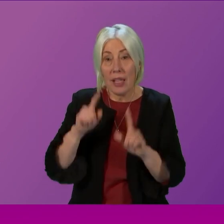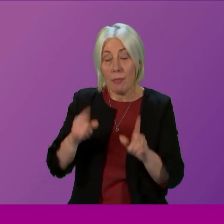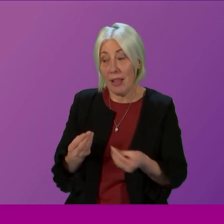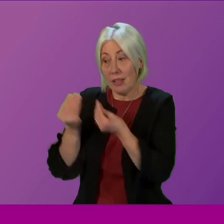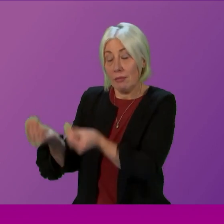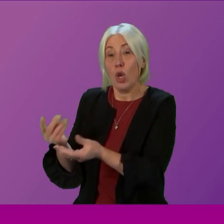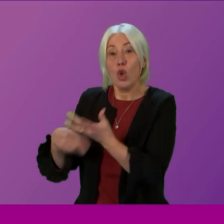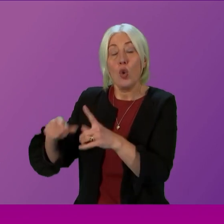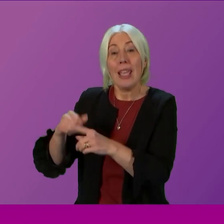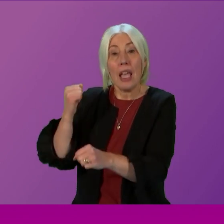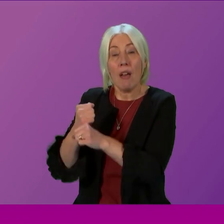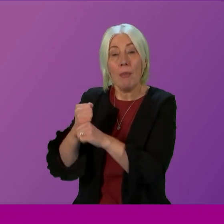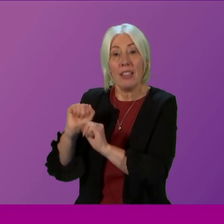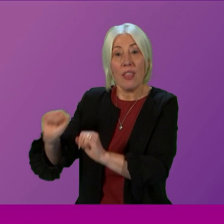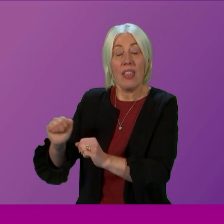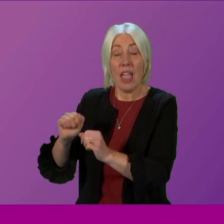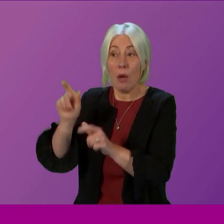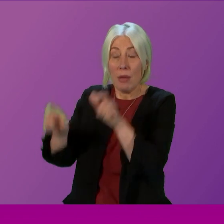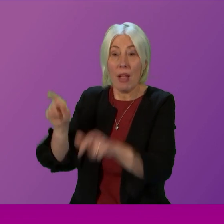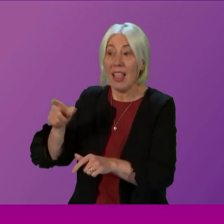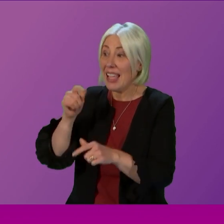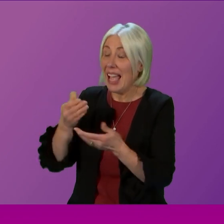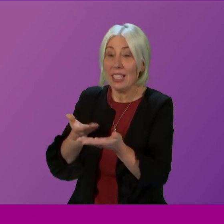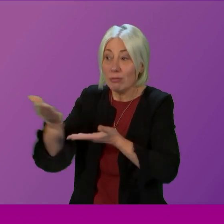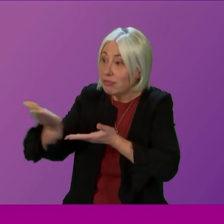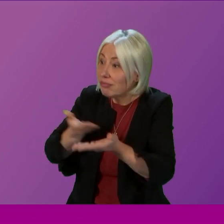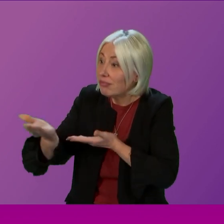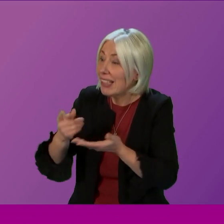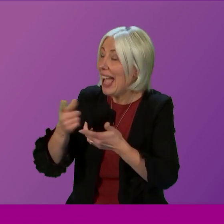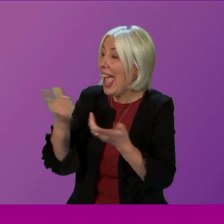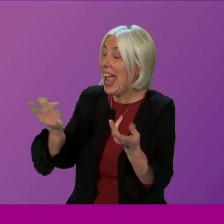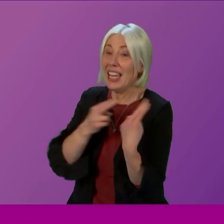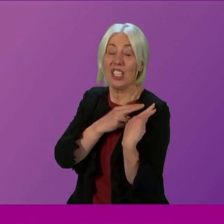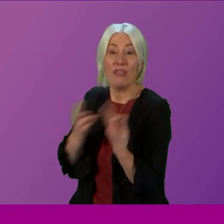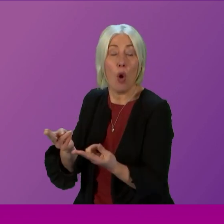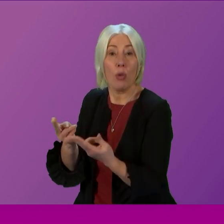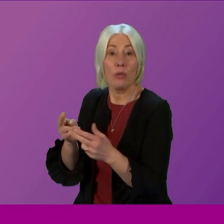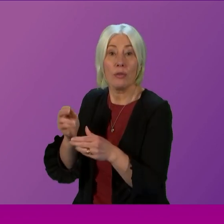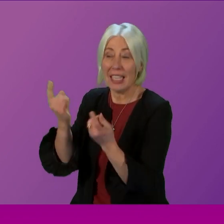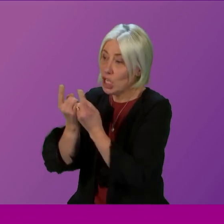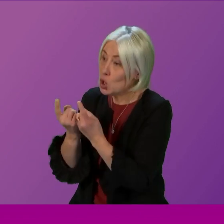the power to legislate on devolved matters without the consent of this chamber is yet another example